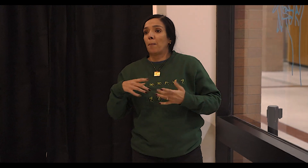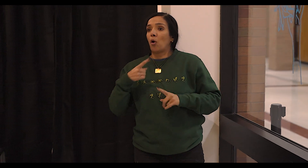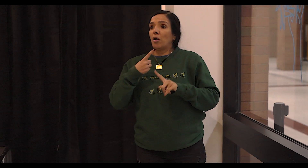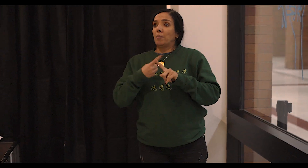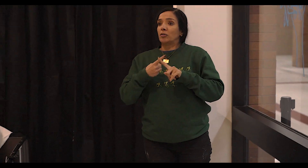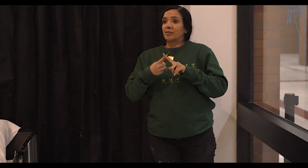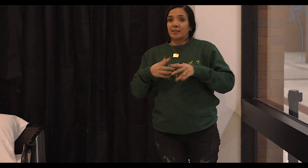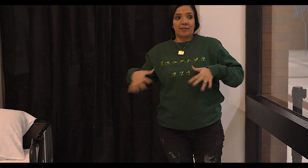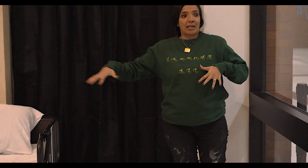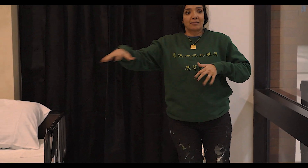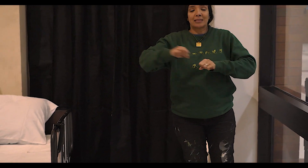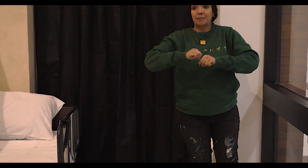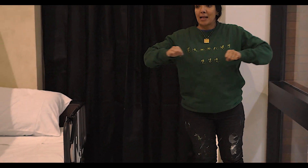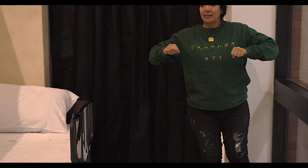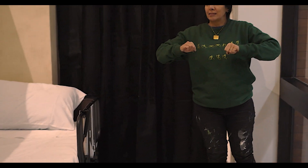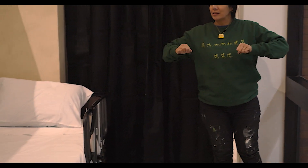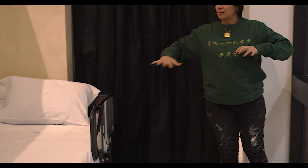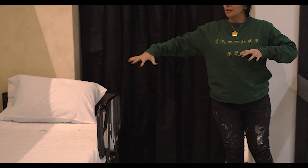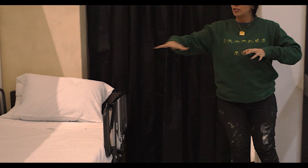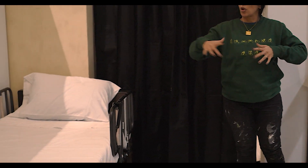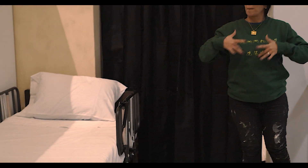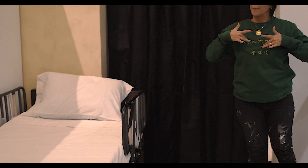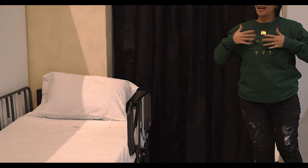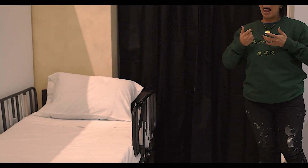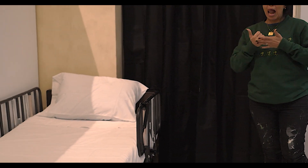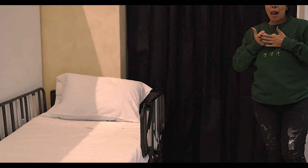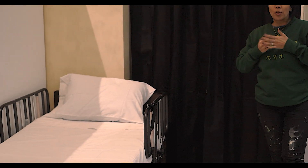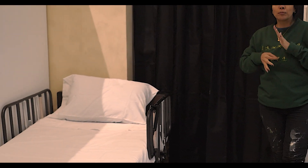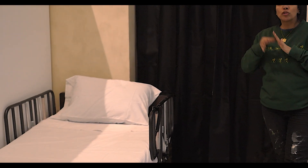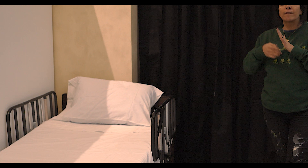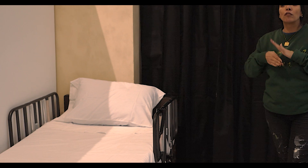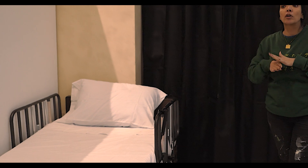This hospital curtain, I felt, was important to show that there's privacy in the space,